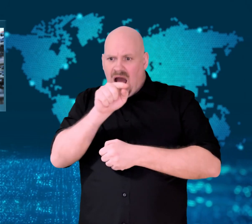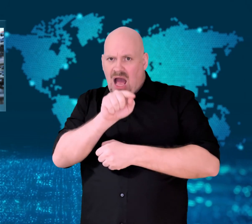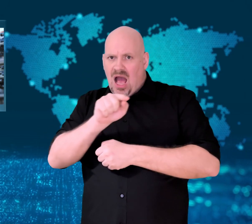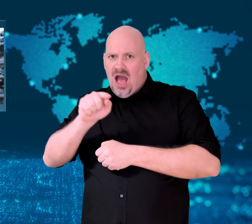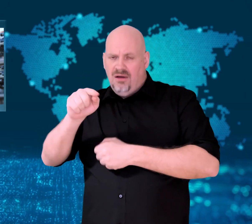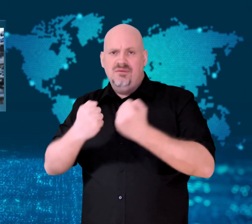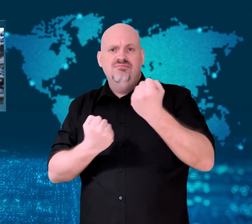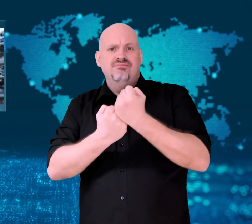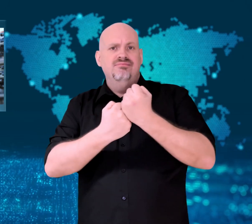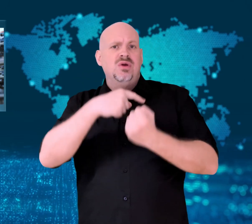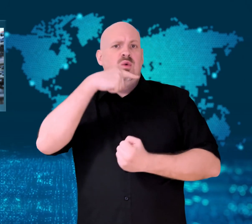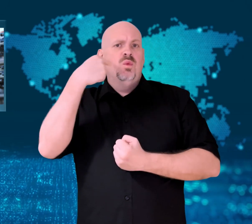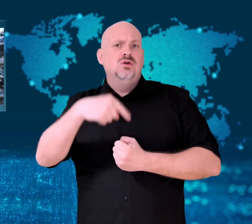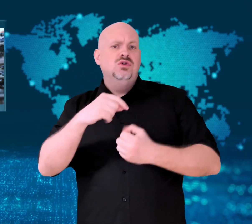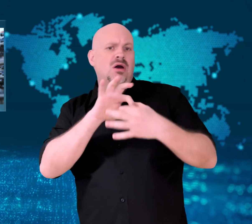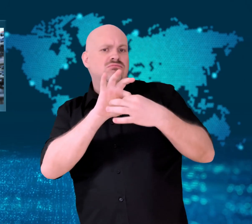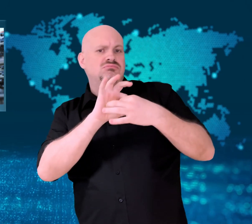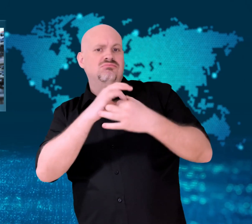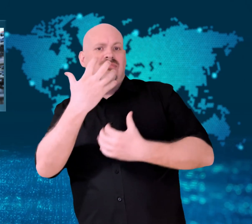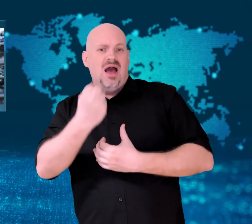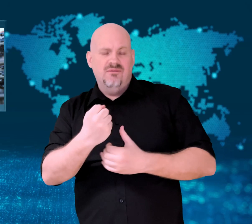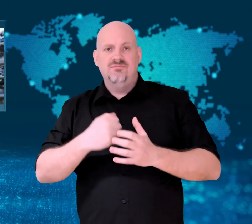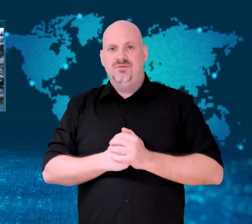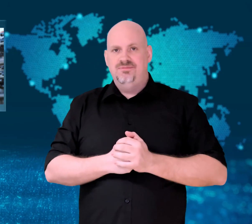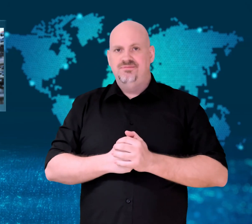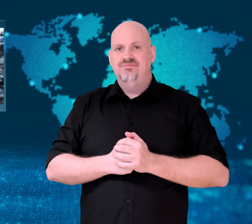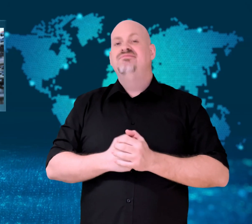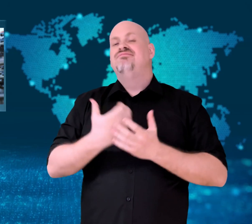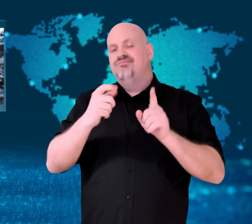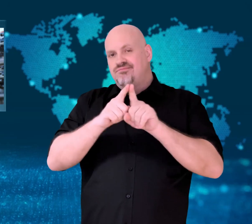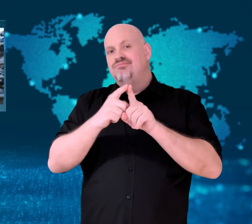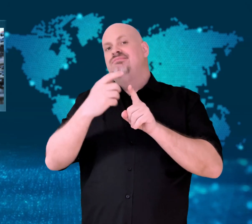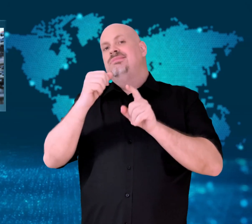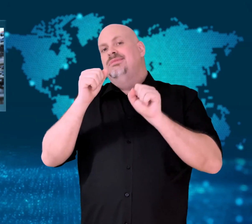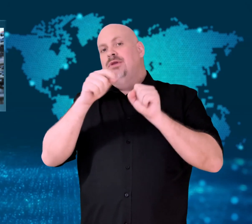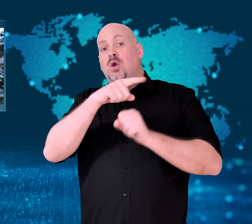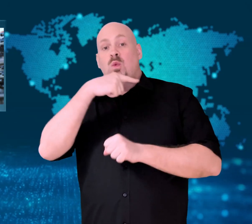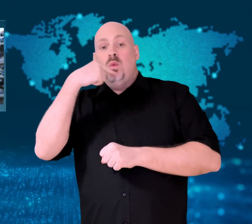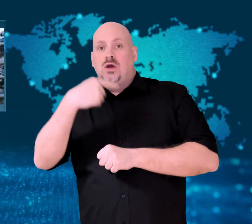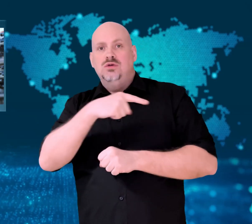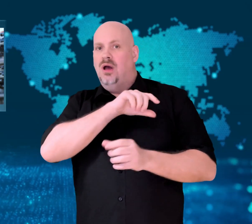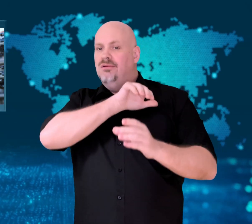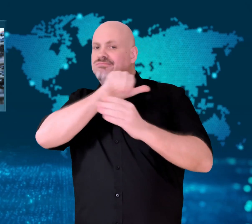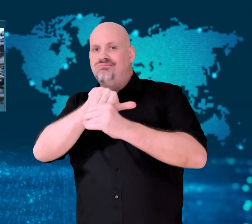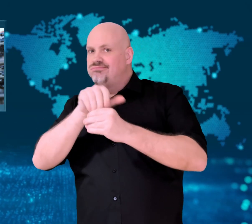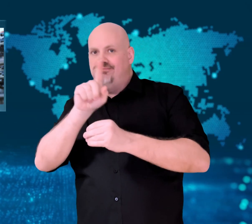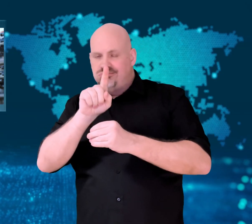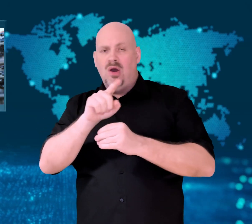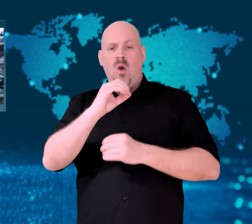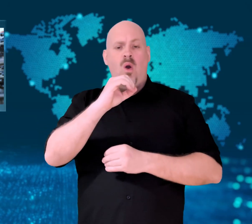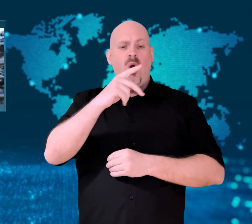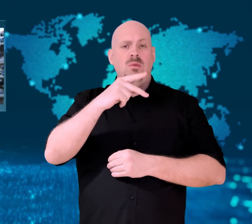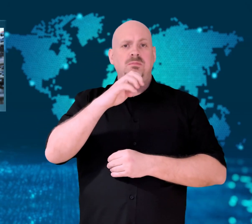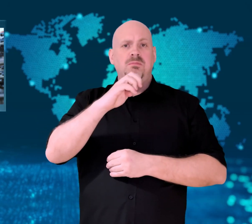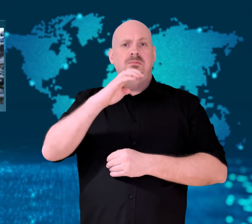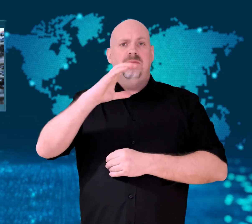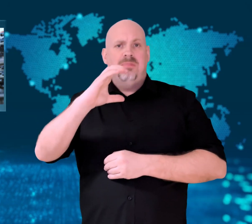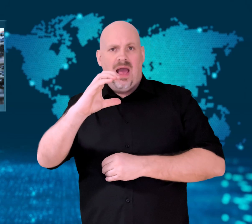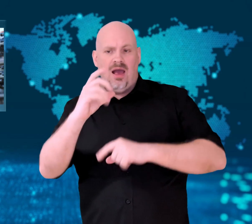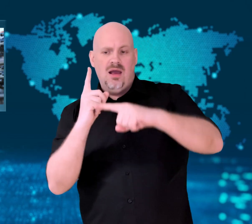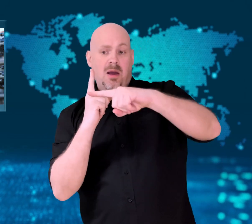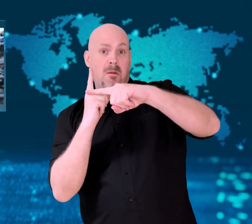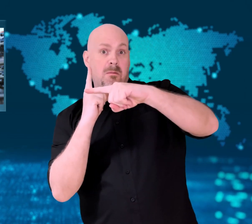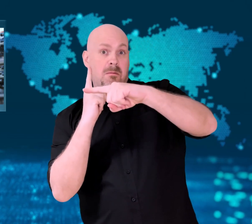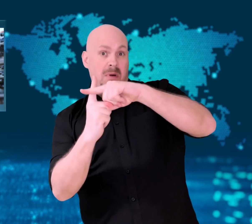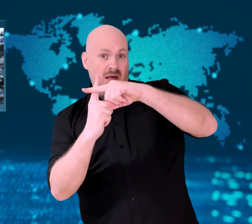“OPEC+” is sometimes used to refer to OPEC countries and Russia,